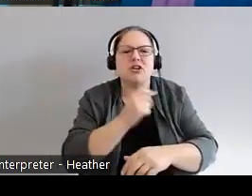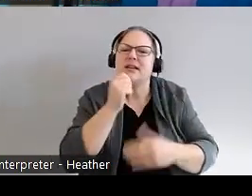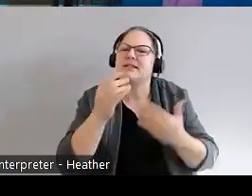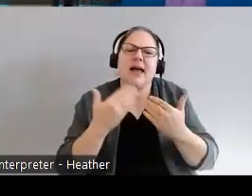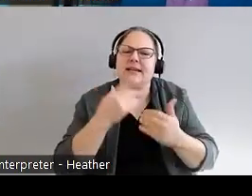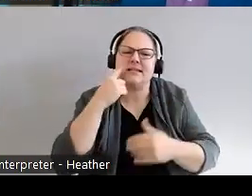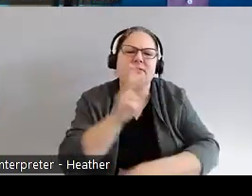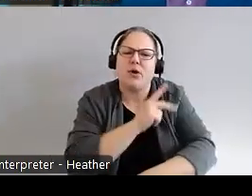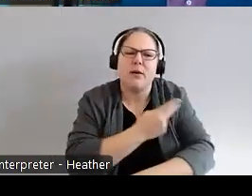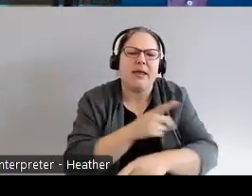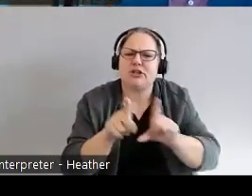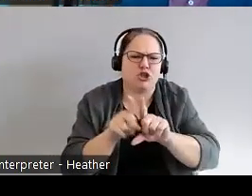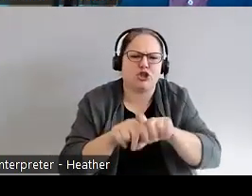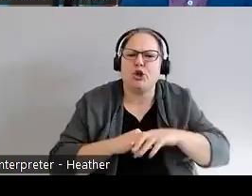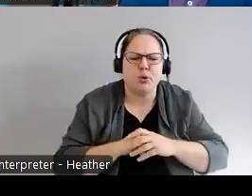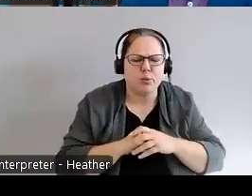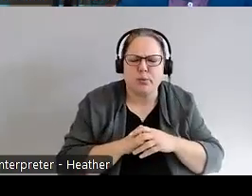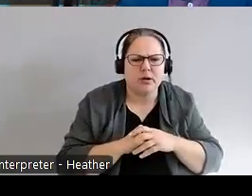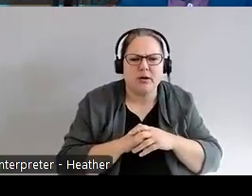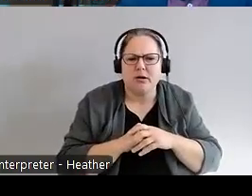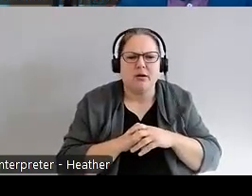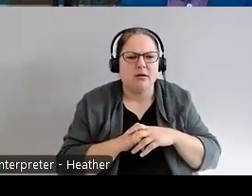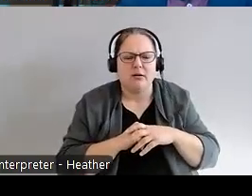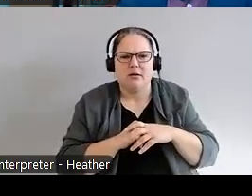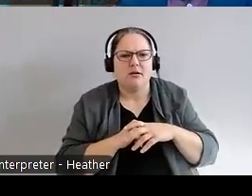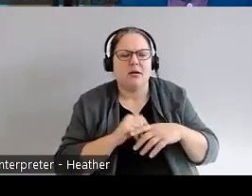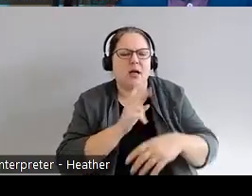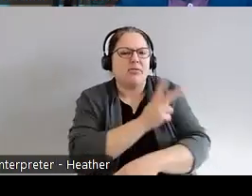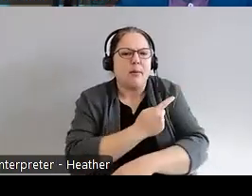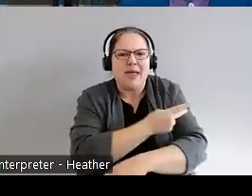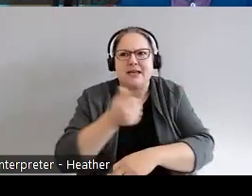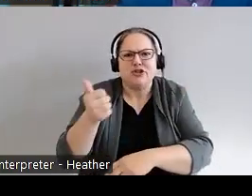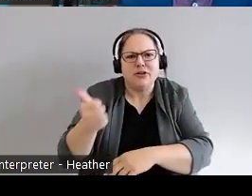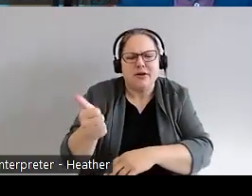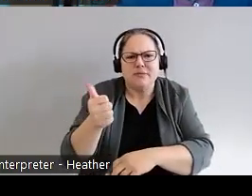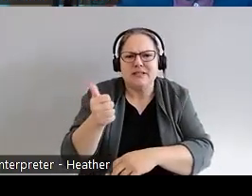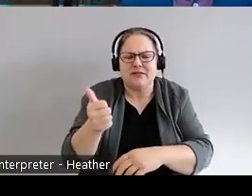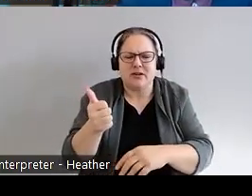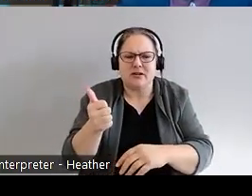know it means that we they experience um you know uh increased use of restrictive interventions.